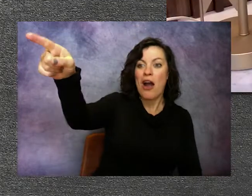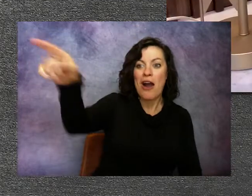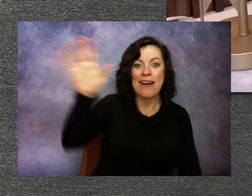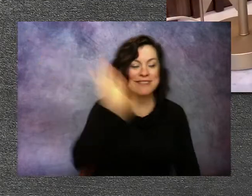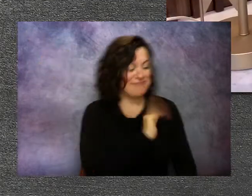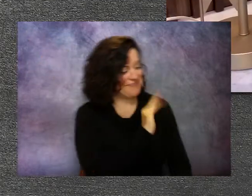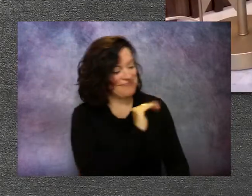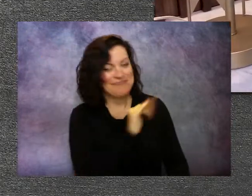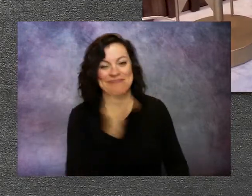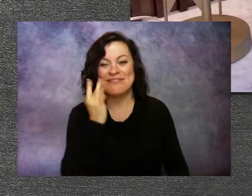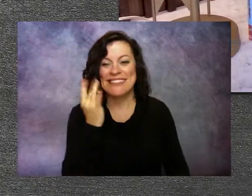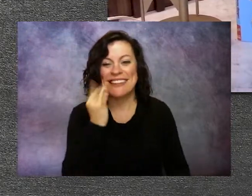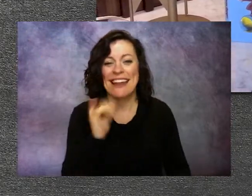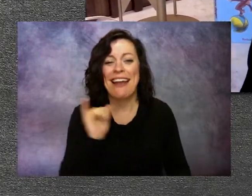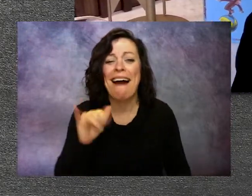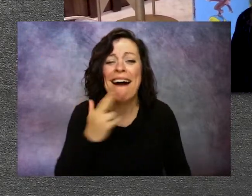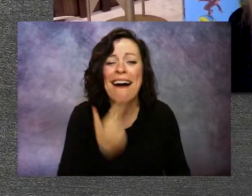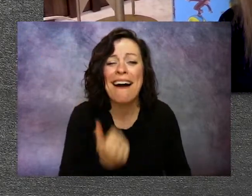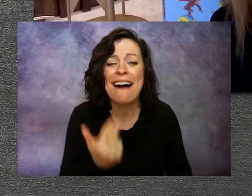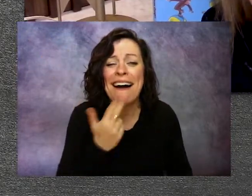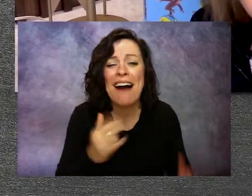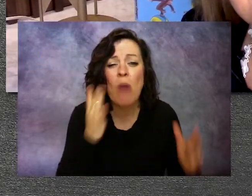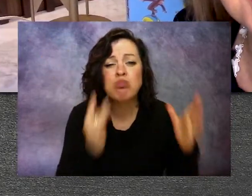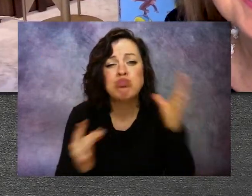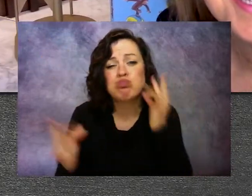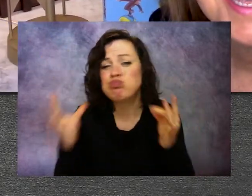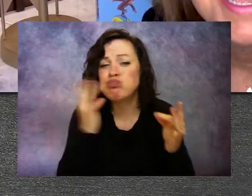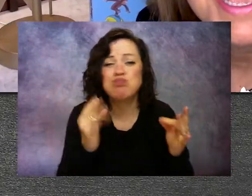Now, those were some super cute kitties